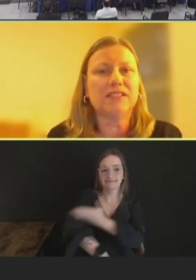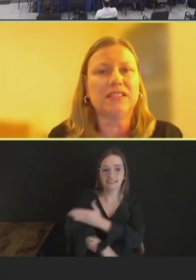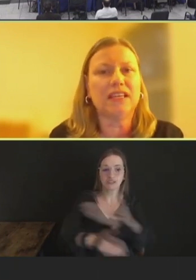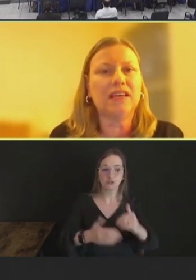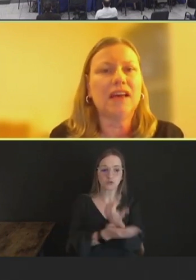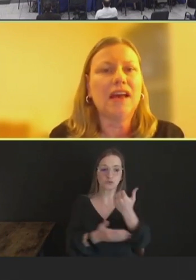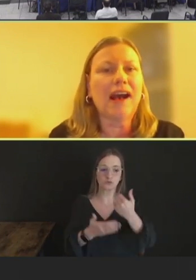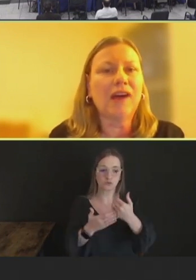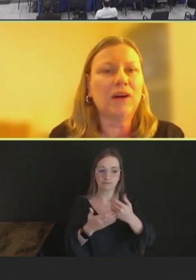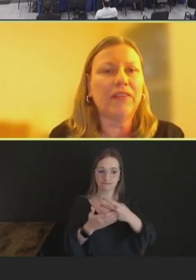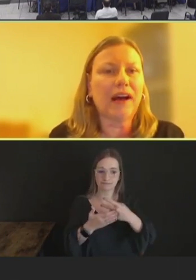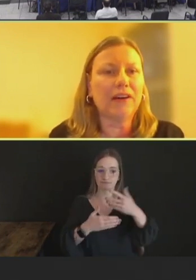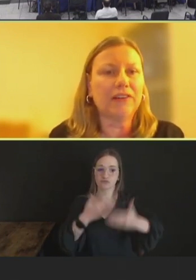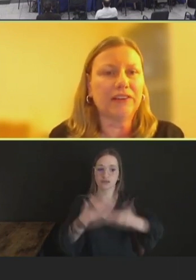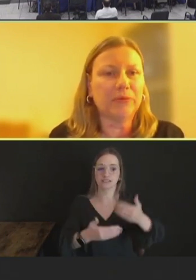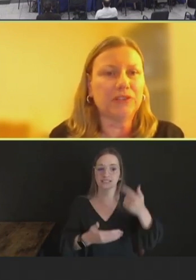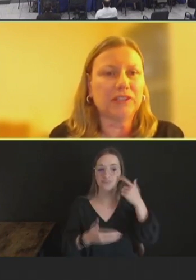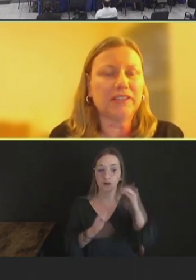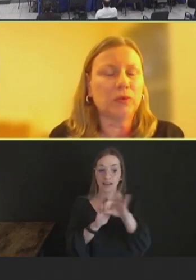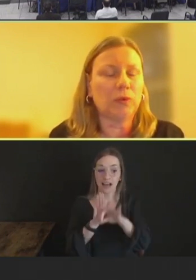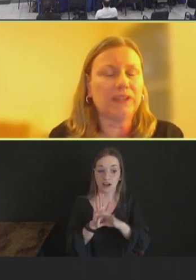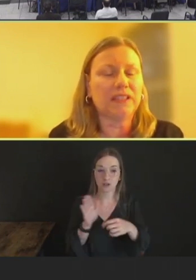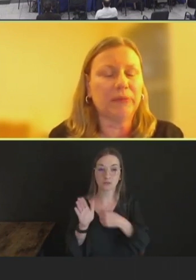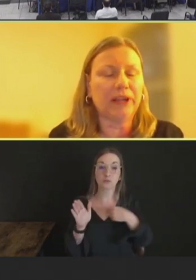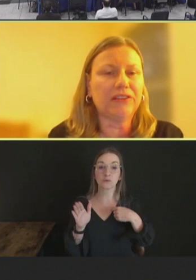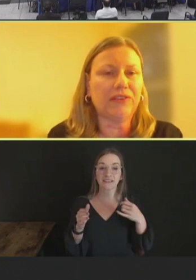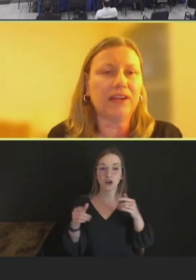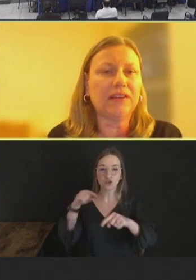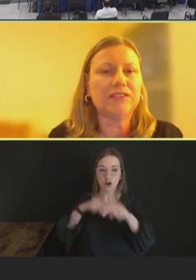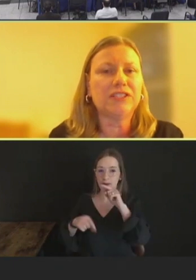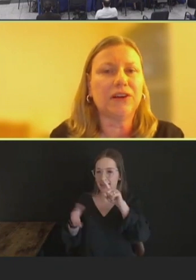see how well the algorithm agrees with what's in the medical record.